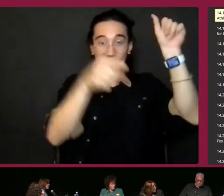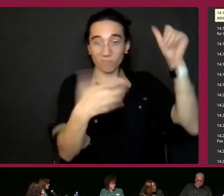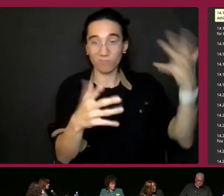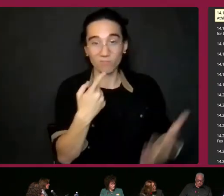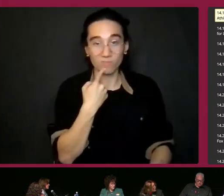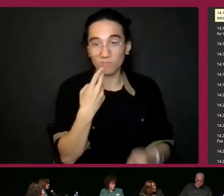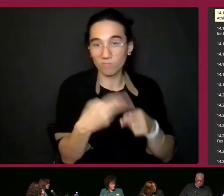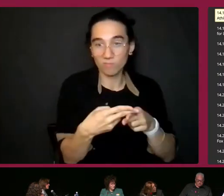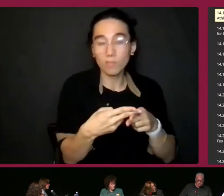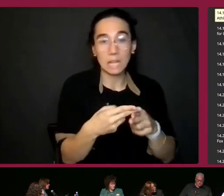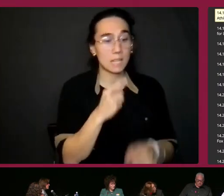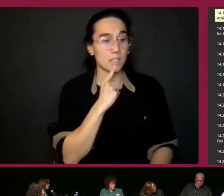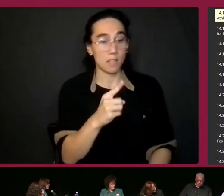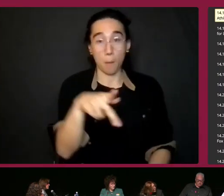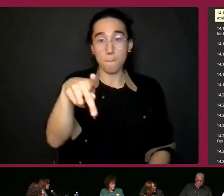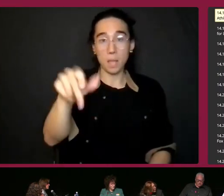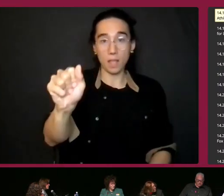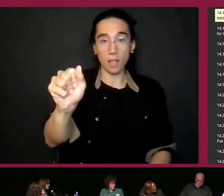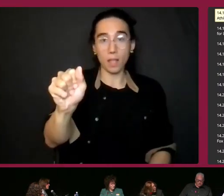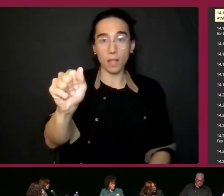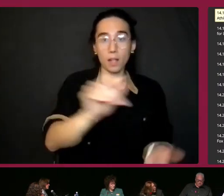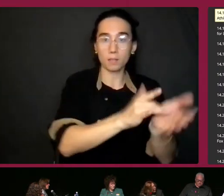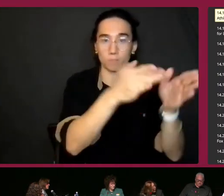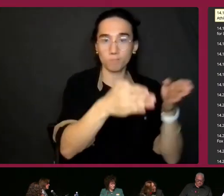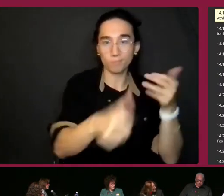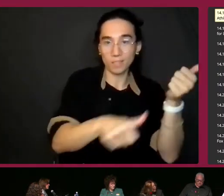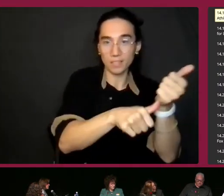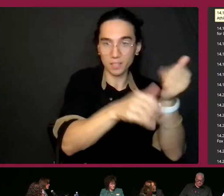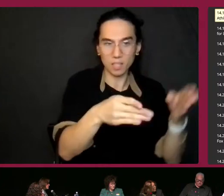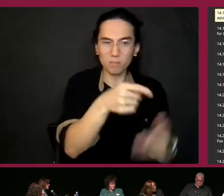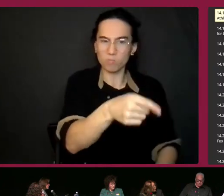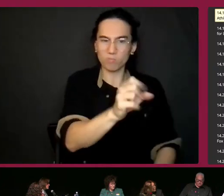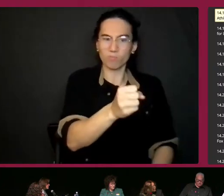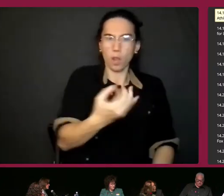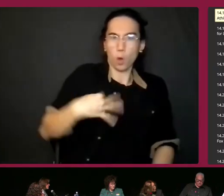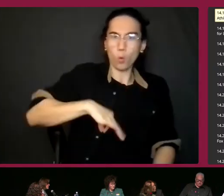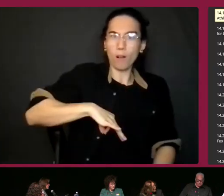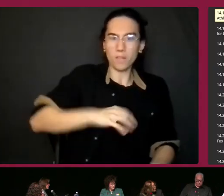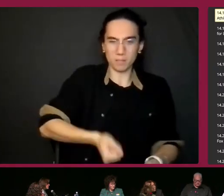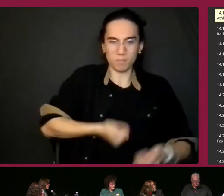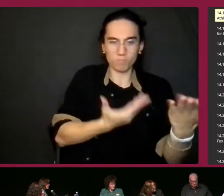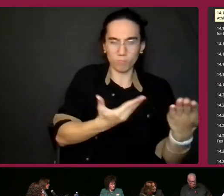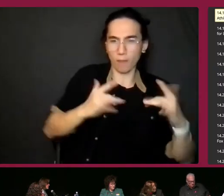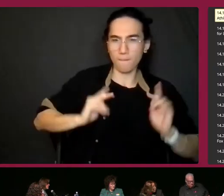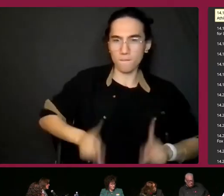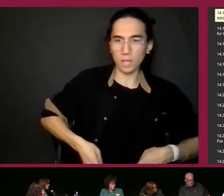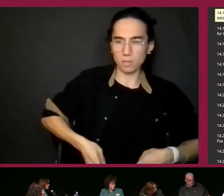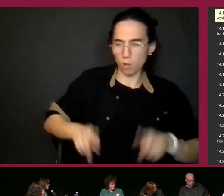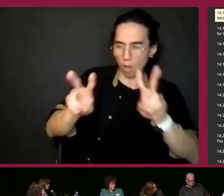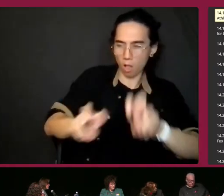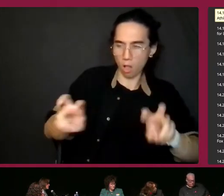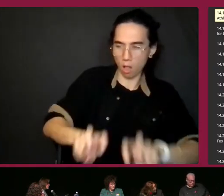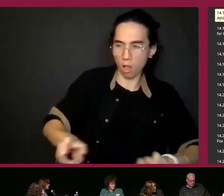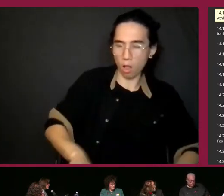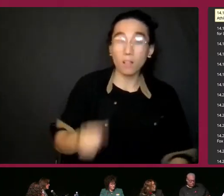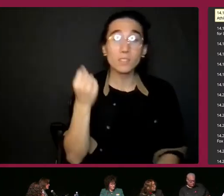qualified to give physical exam, um, and I'm afraid that if we make it physician only, then that